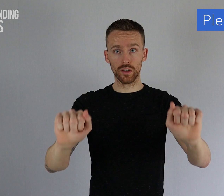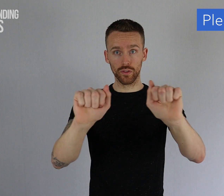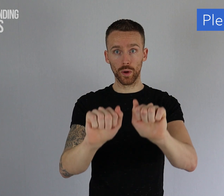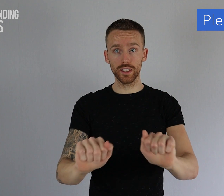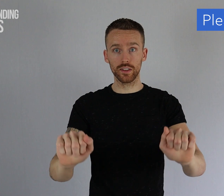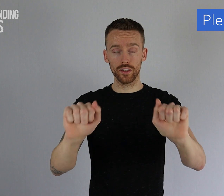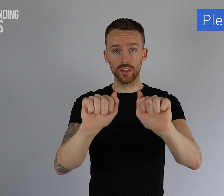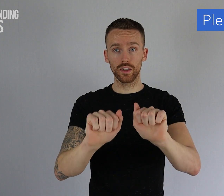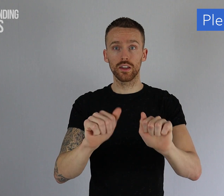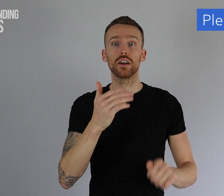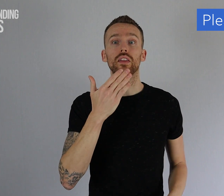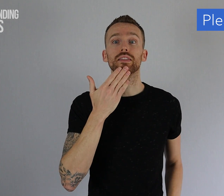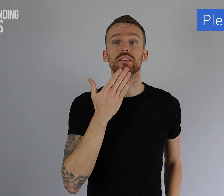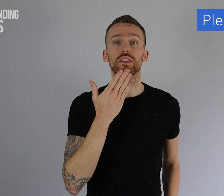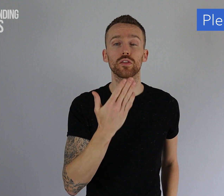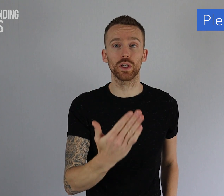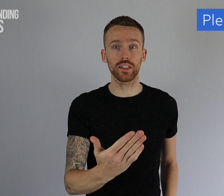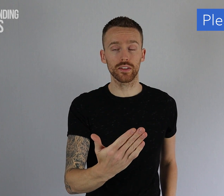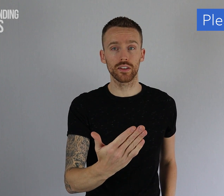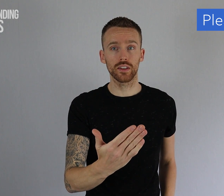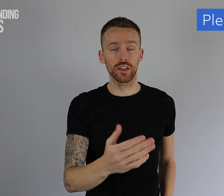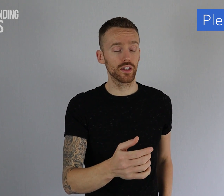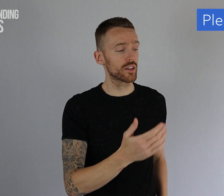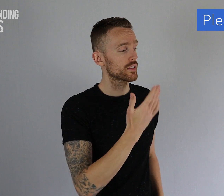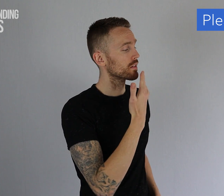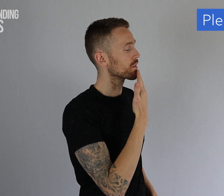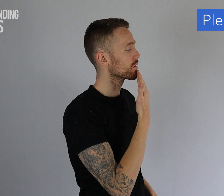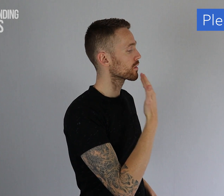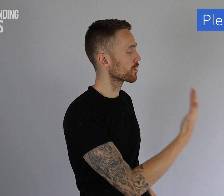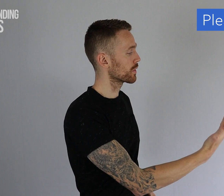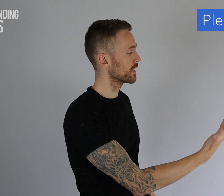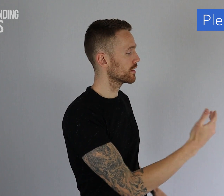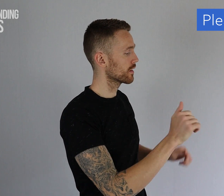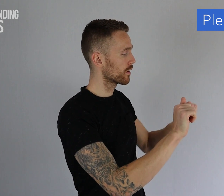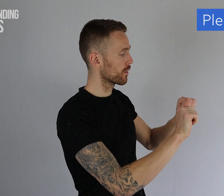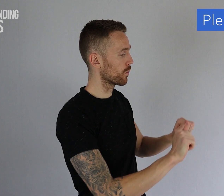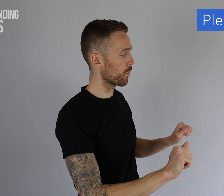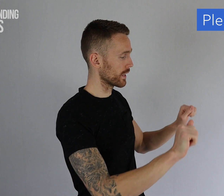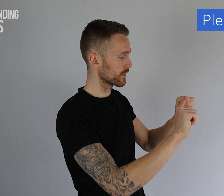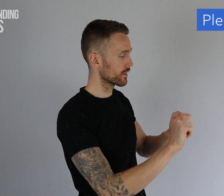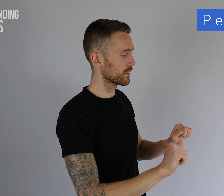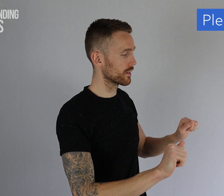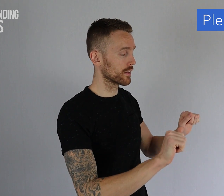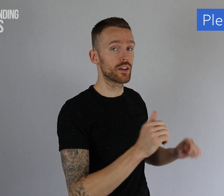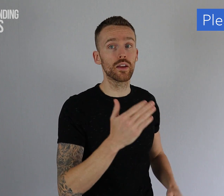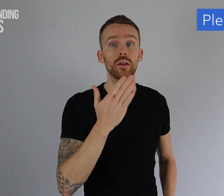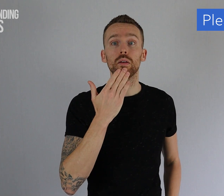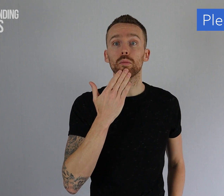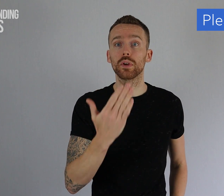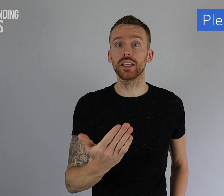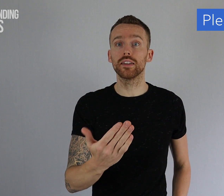sign for wait. And that's the sign for please. So please wait.